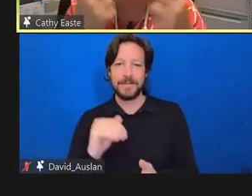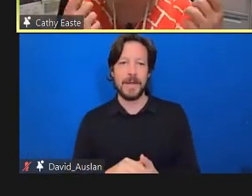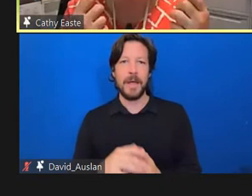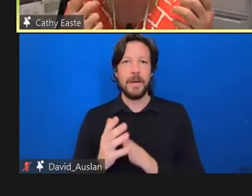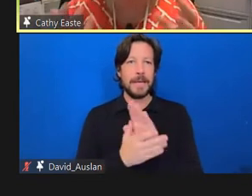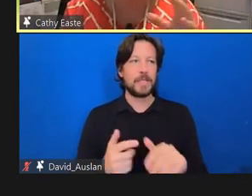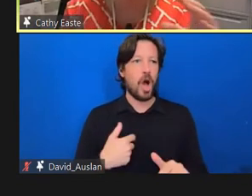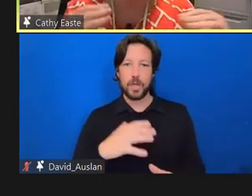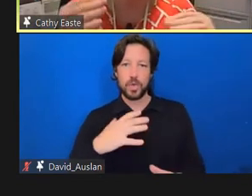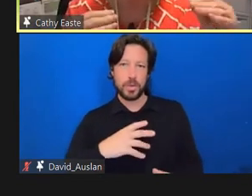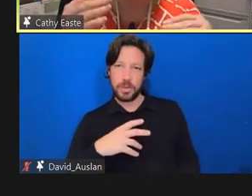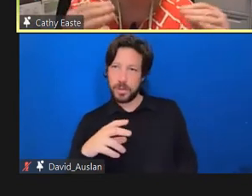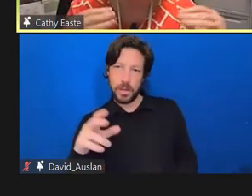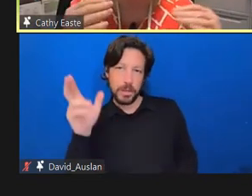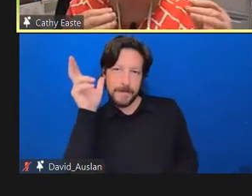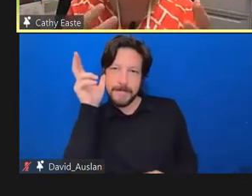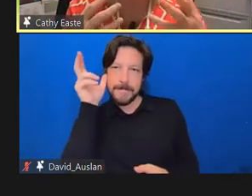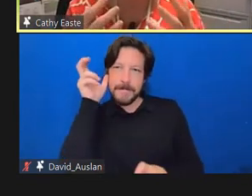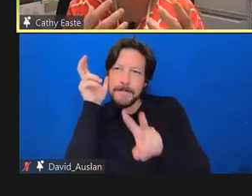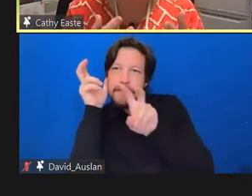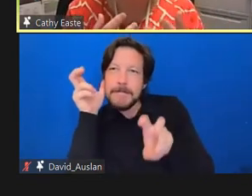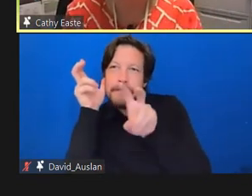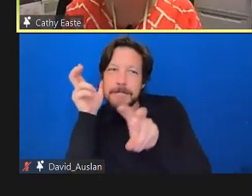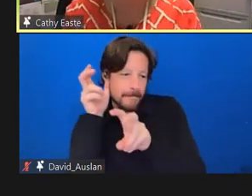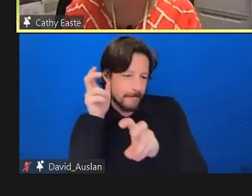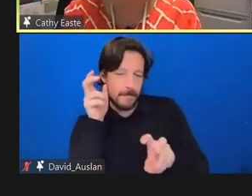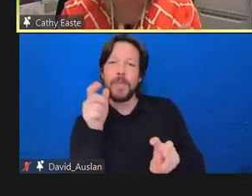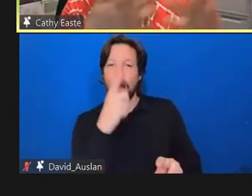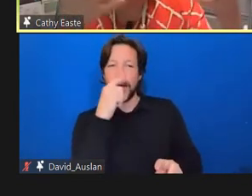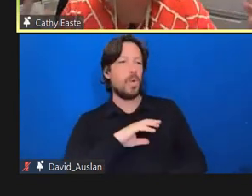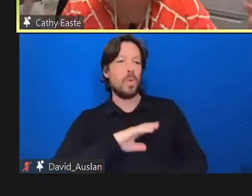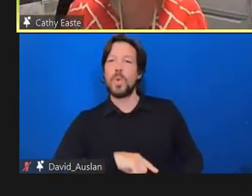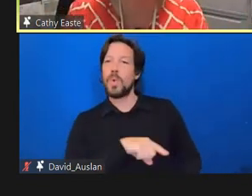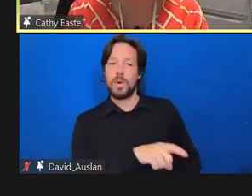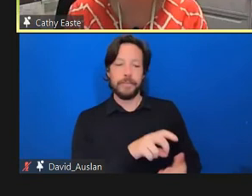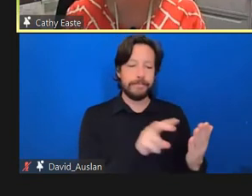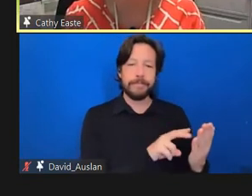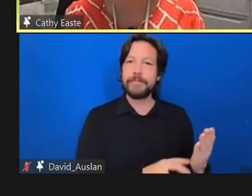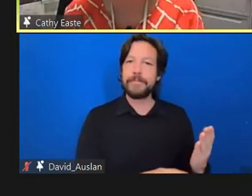and lipread as much, and it gives me some more clues. They're all things that you can go through